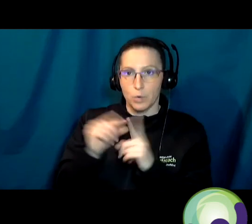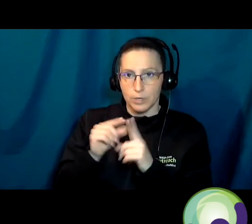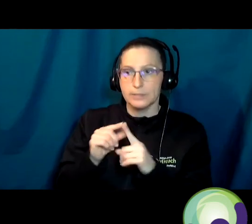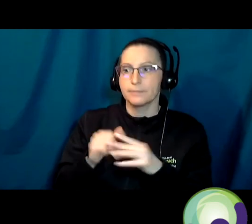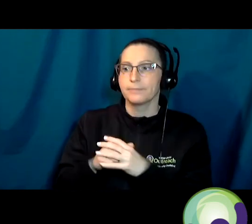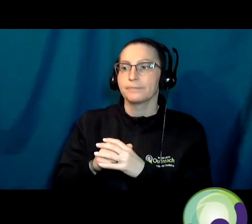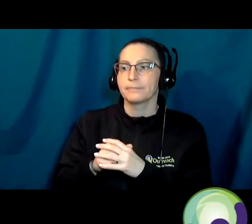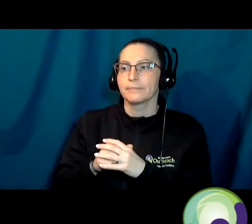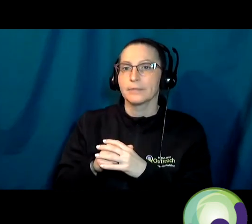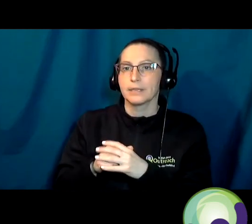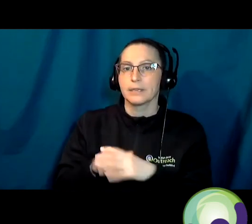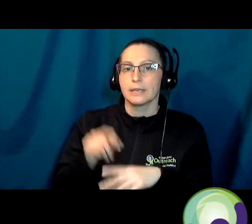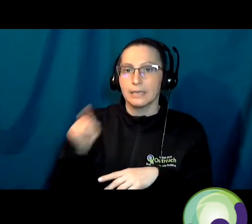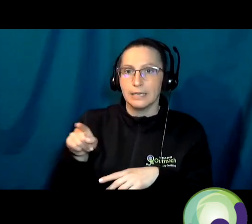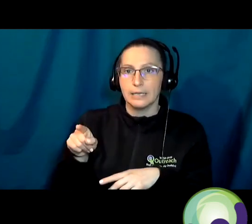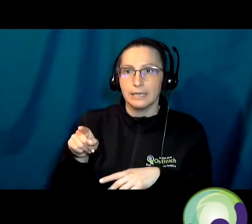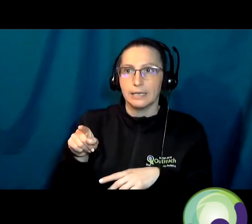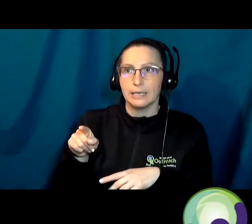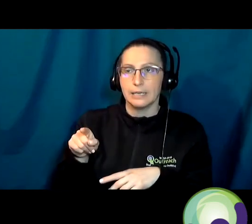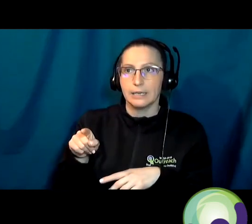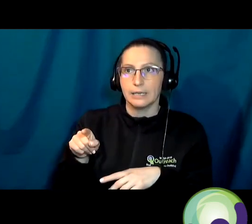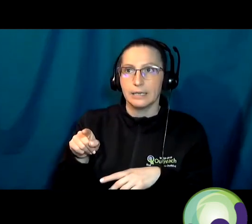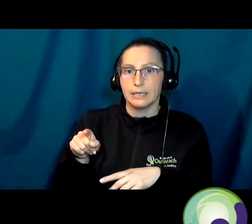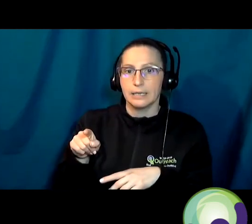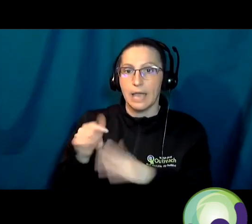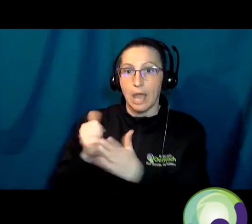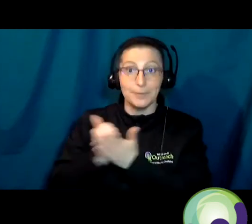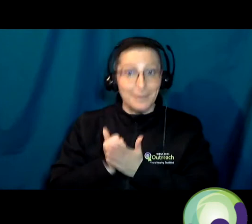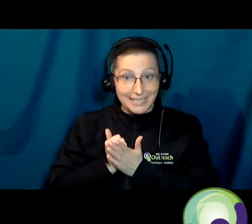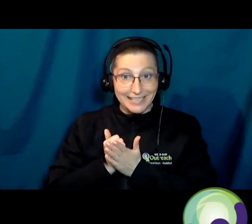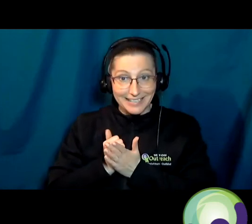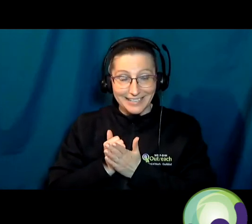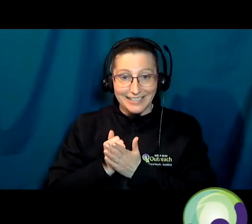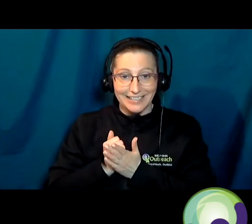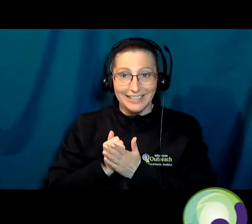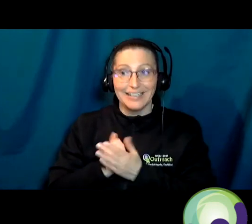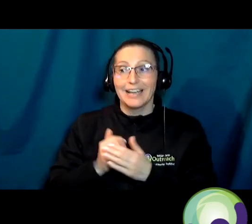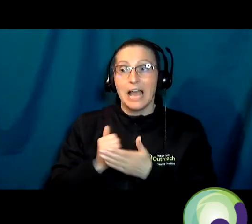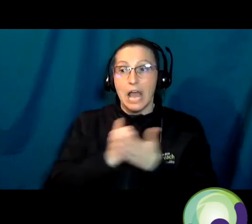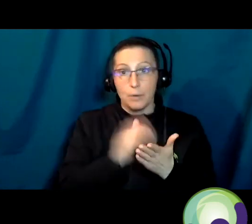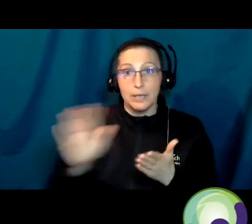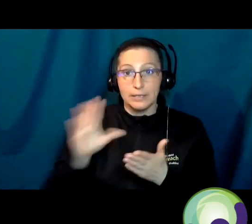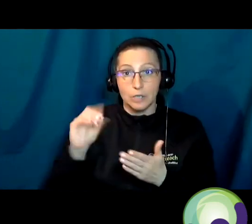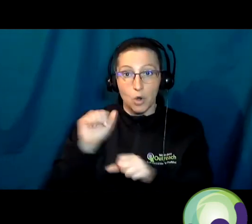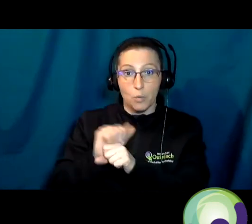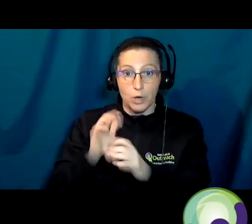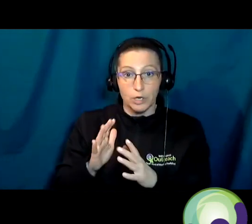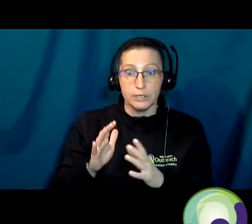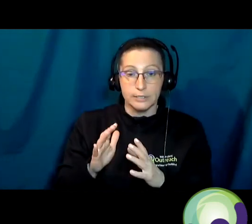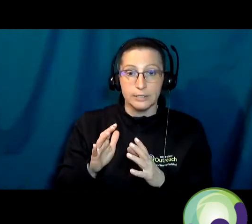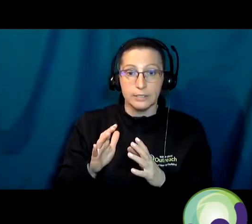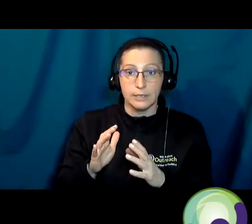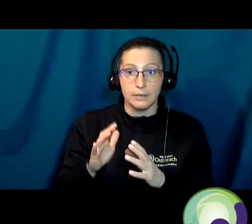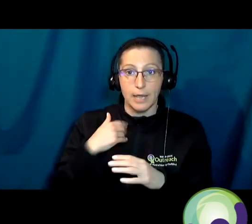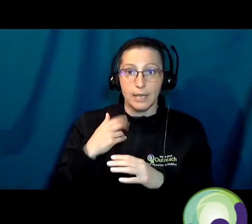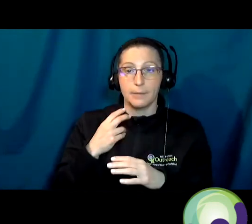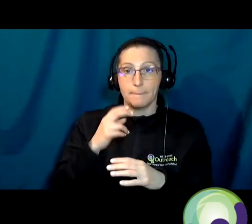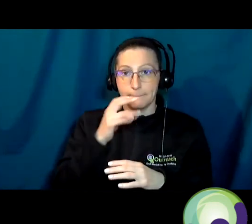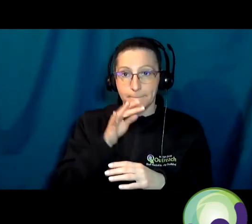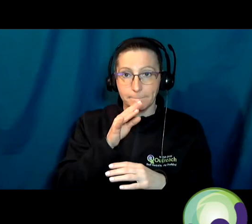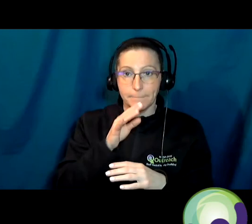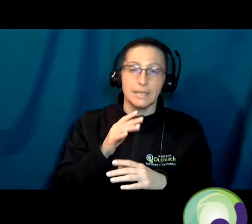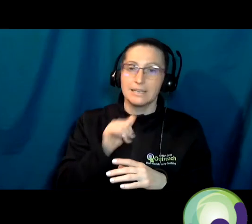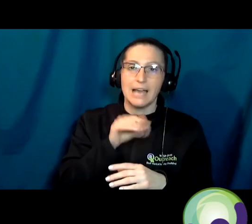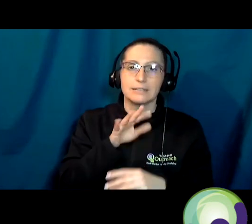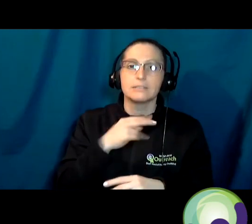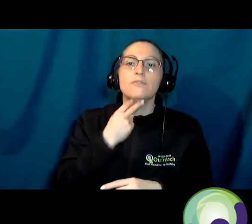and adapted to be able to help me and his coworkers simply by mouthing words with no sound.